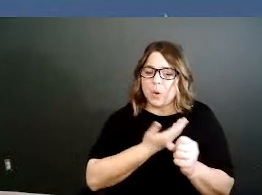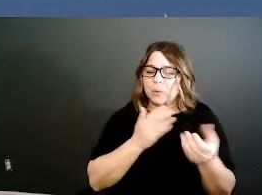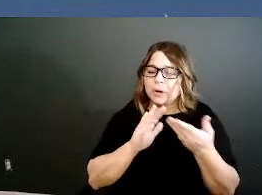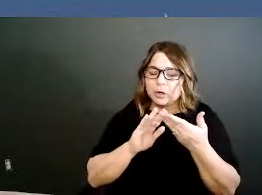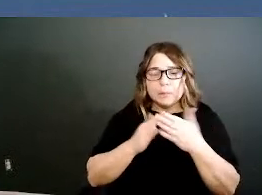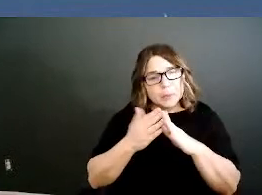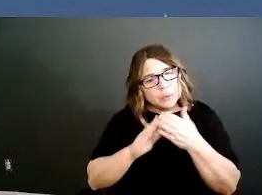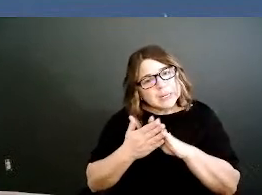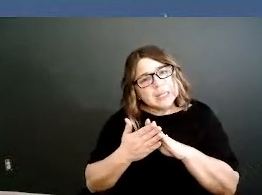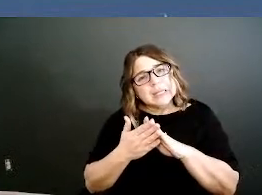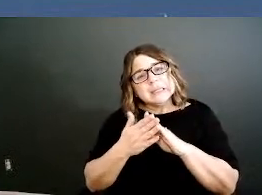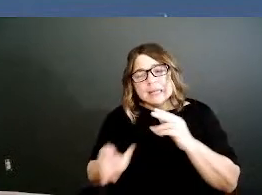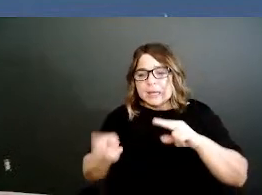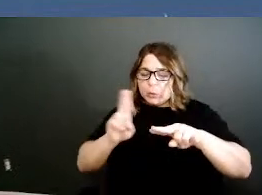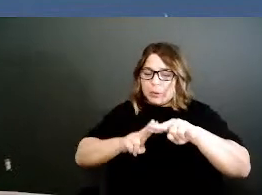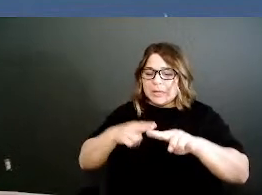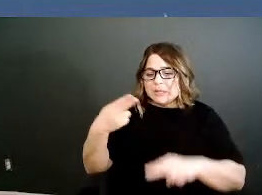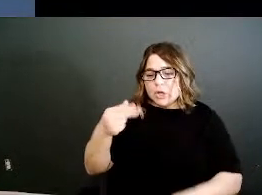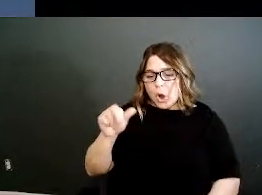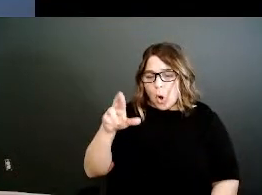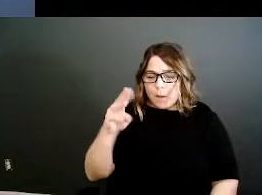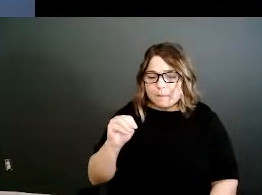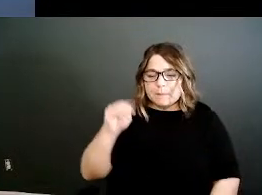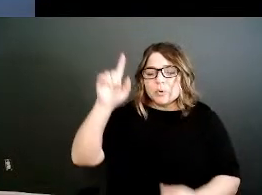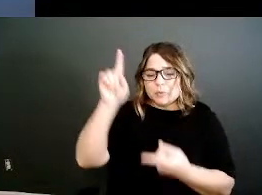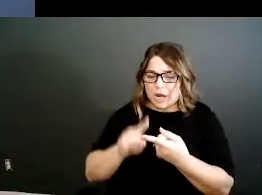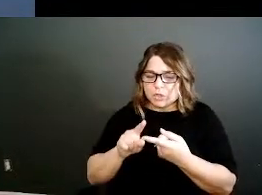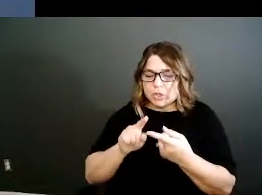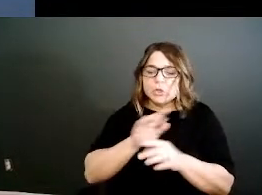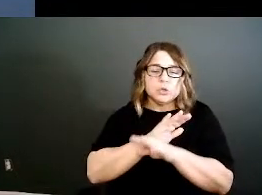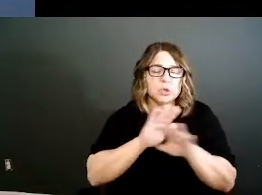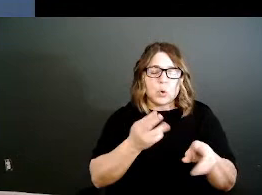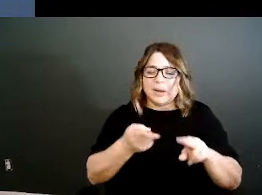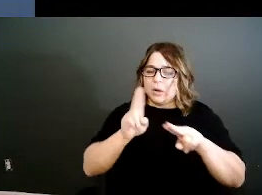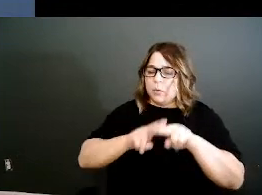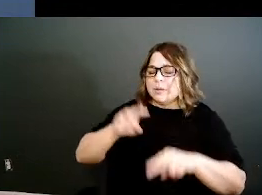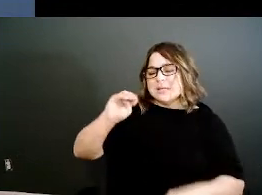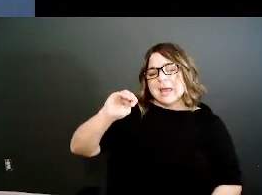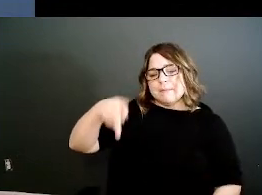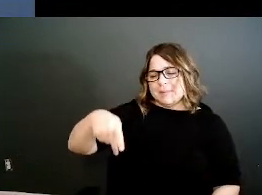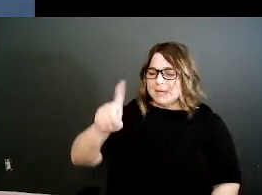≫ COUNCIL PRESIDENT BENDER: THANK YOU. SPEAKER 53 IS GARY